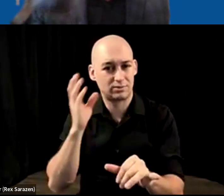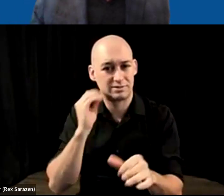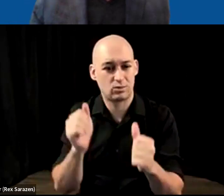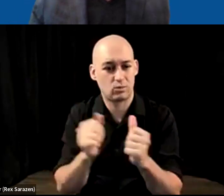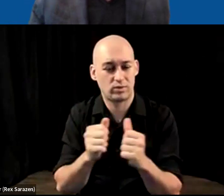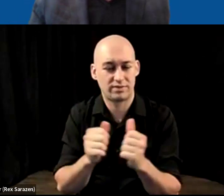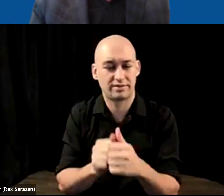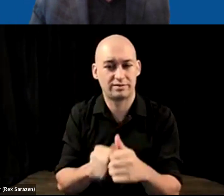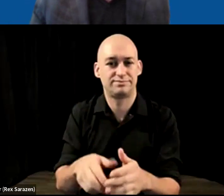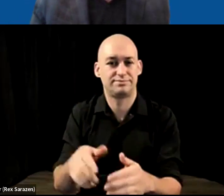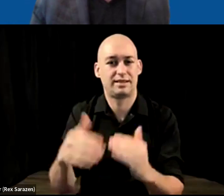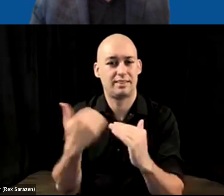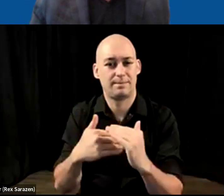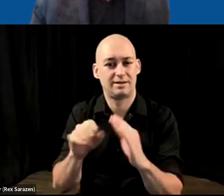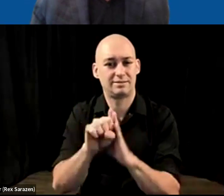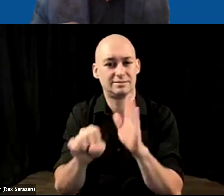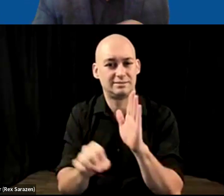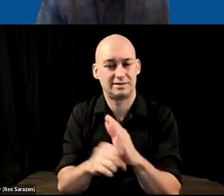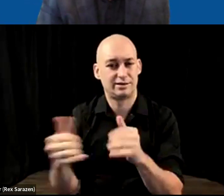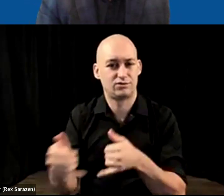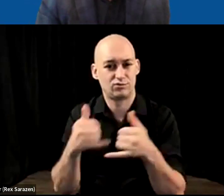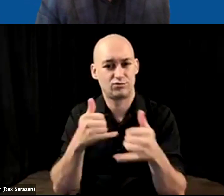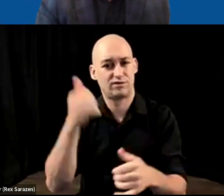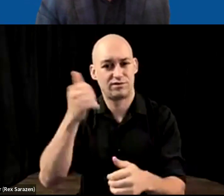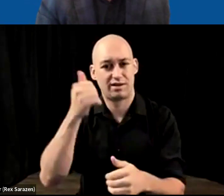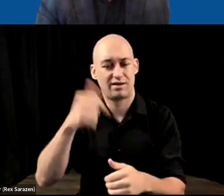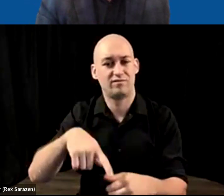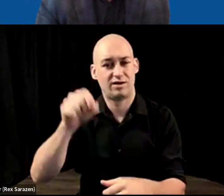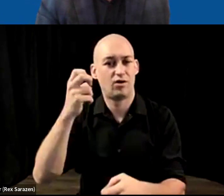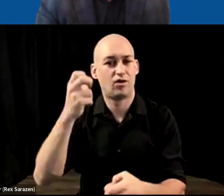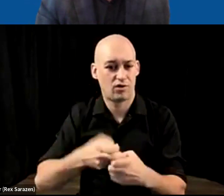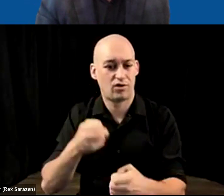Federal and State grant funding, many of them have found it difficult to upfront the cost,